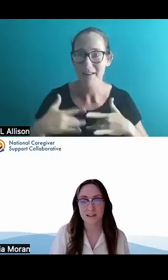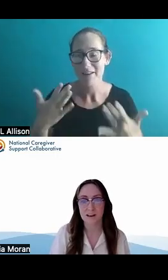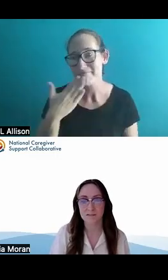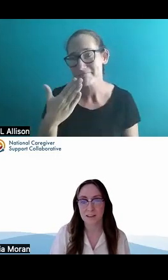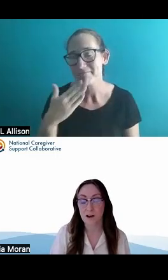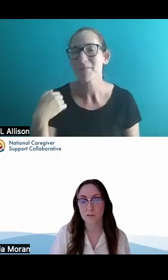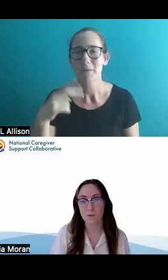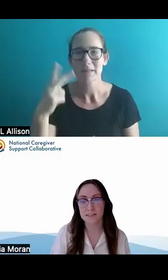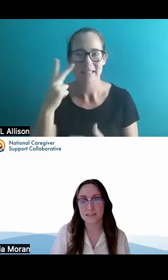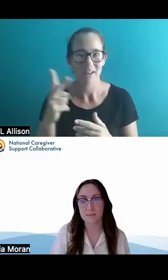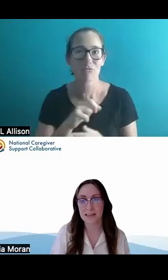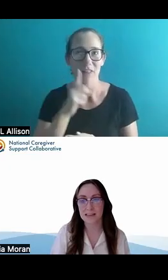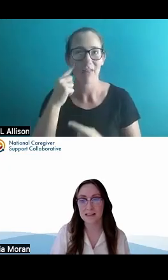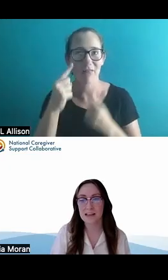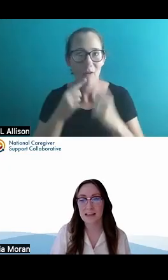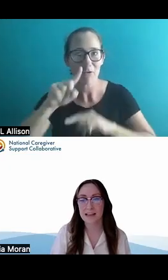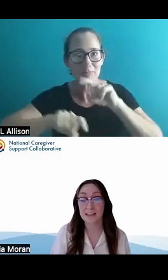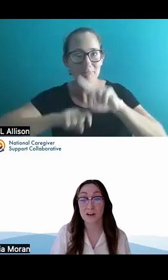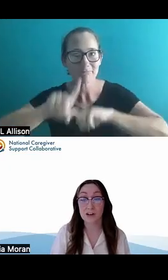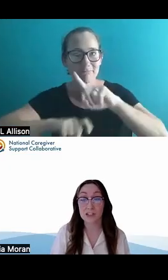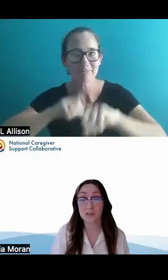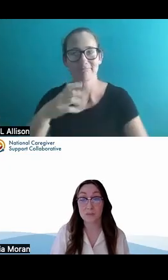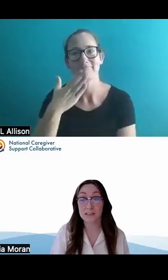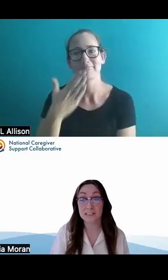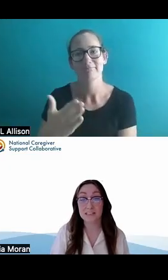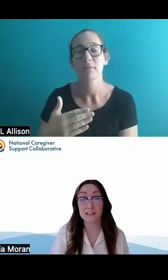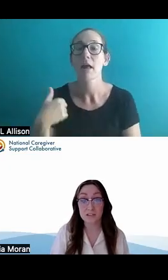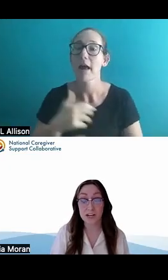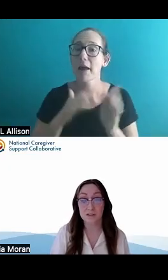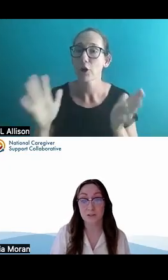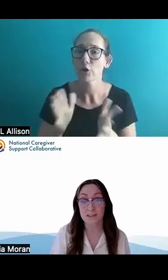a lot of really thoughtful ones coming in and I encourage you to please continue to share those